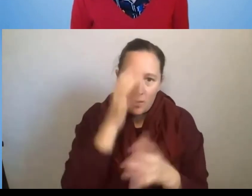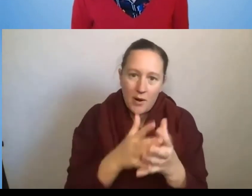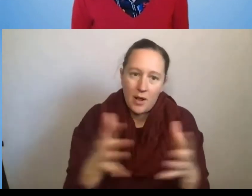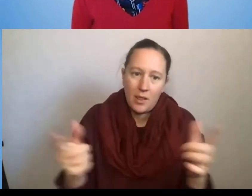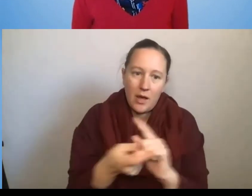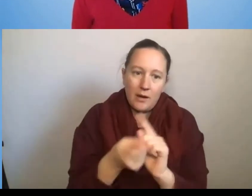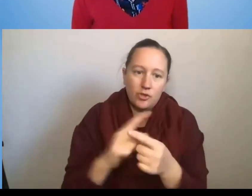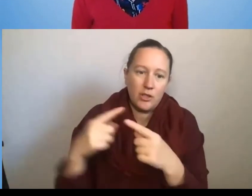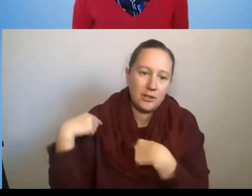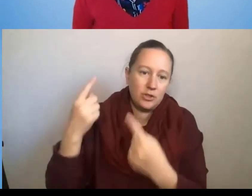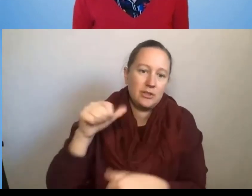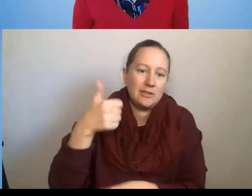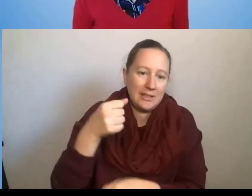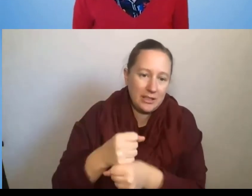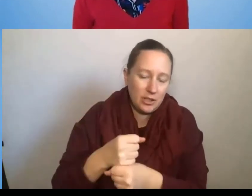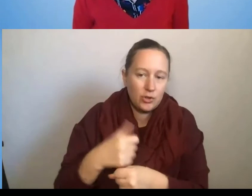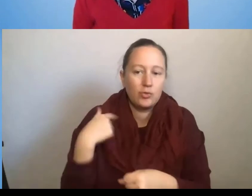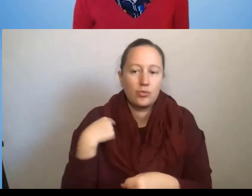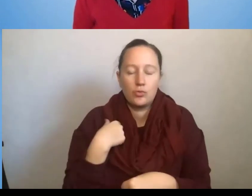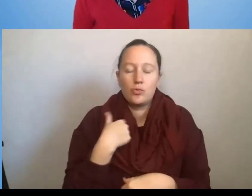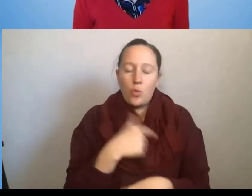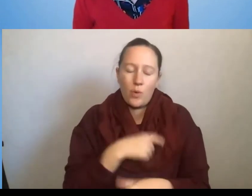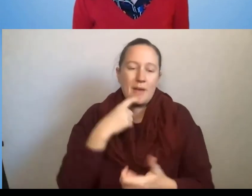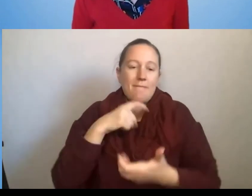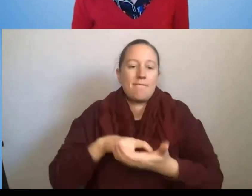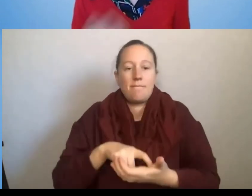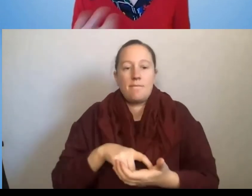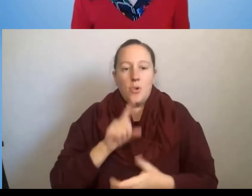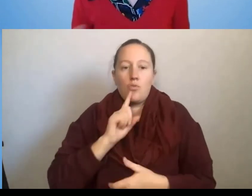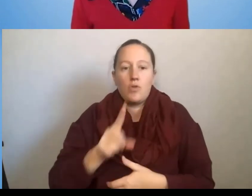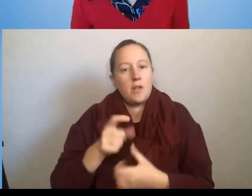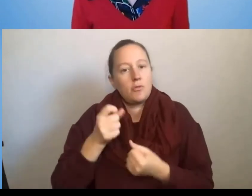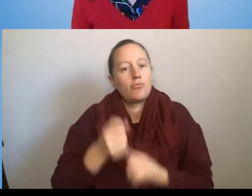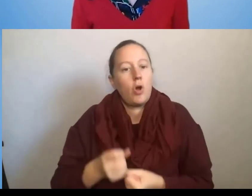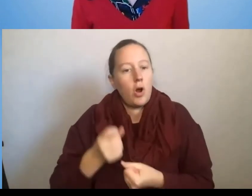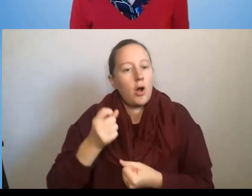and there has been a real awareness and understanding that that kind of support is needed,